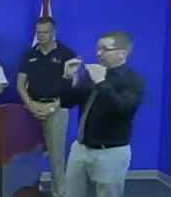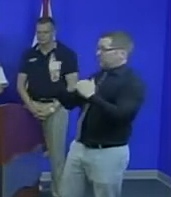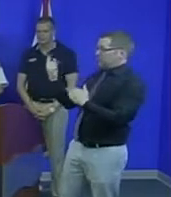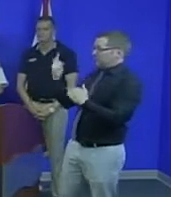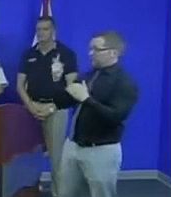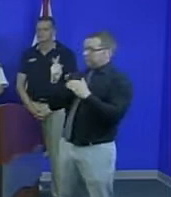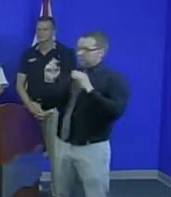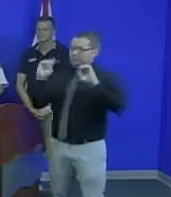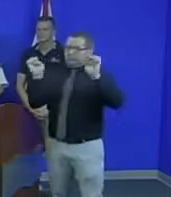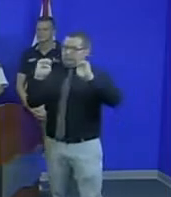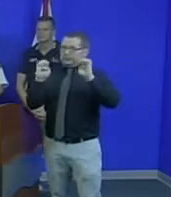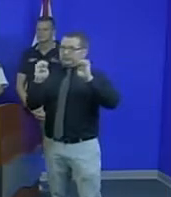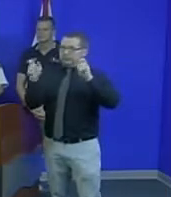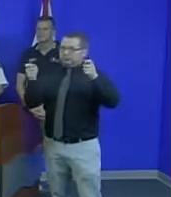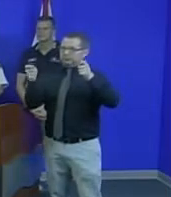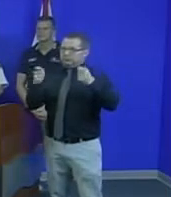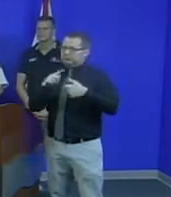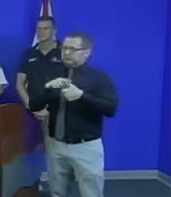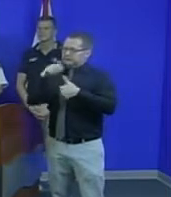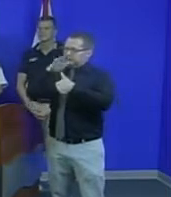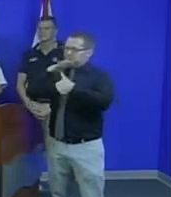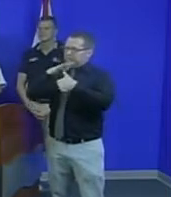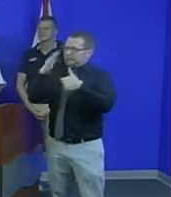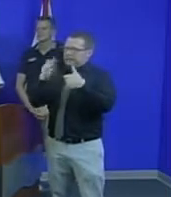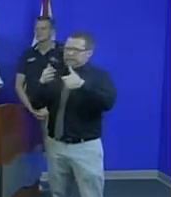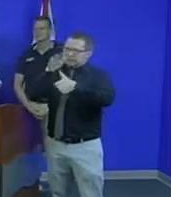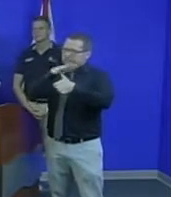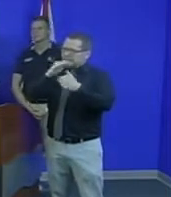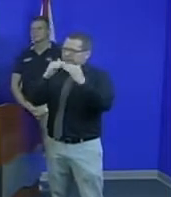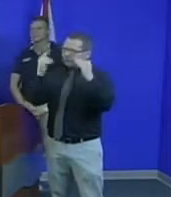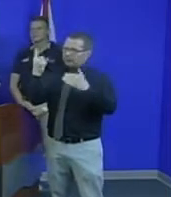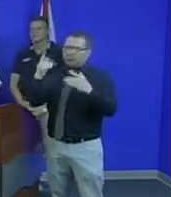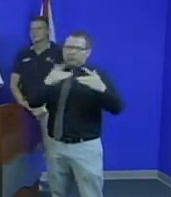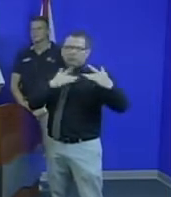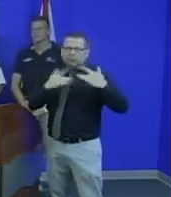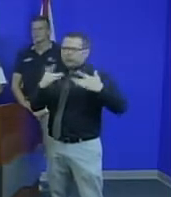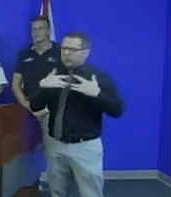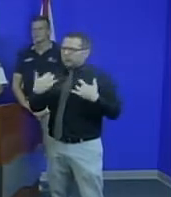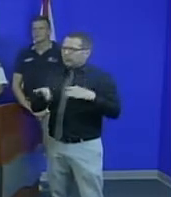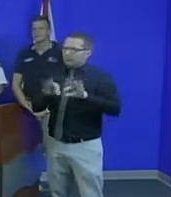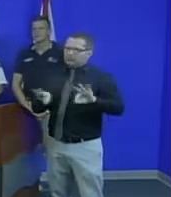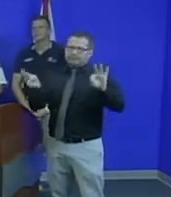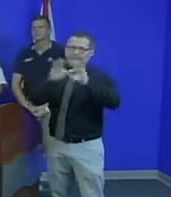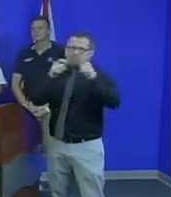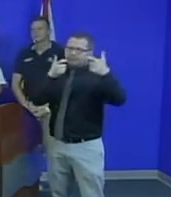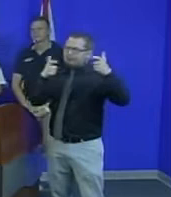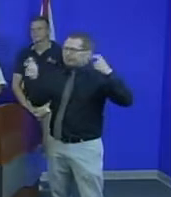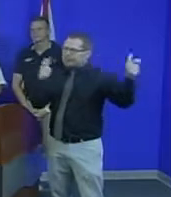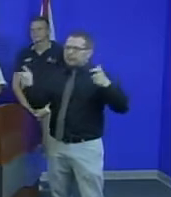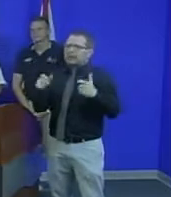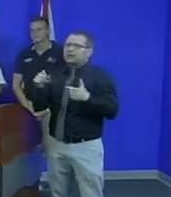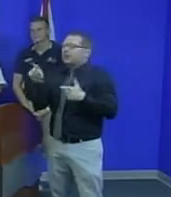THAT MEANS OVER 300 PERSONNEL ARE NOW HERE TOLL ADDRESS LIFE